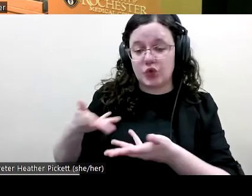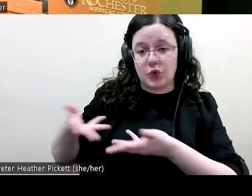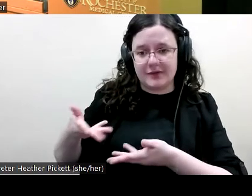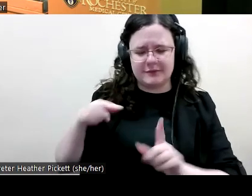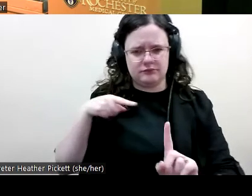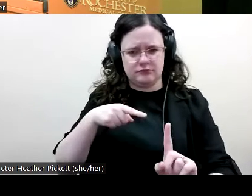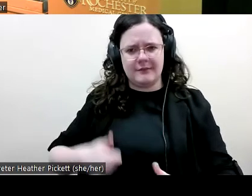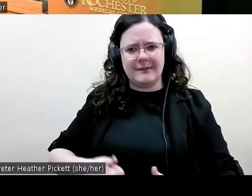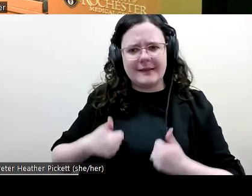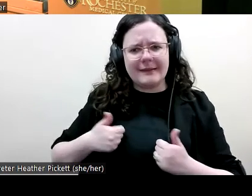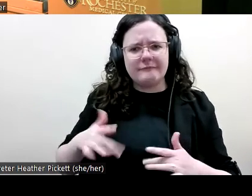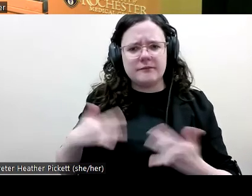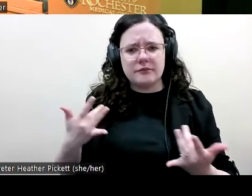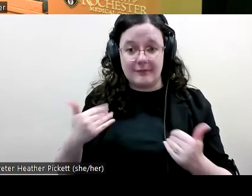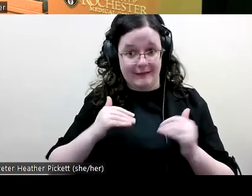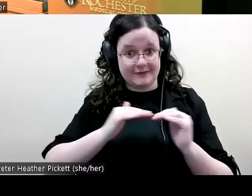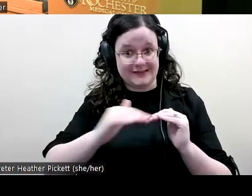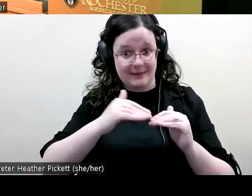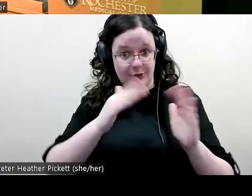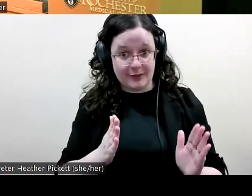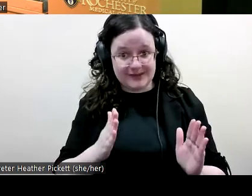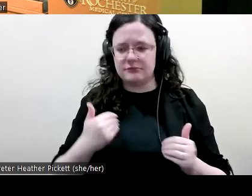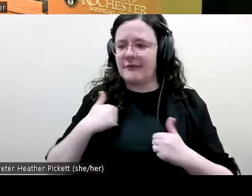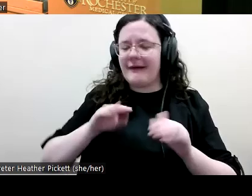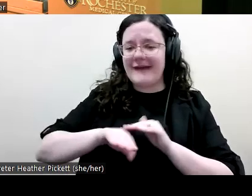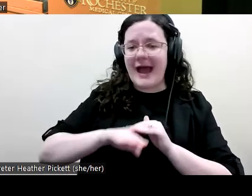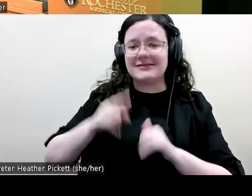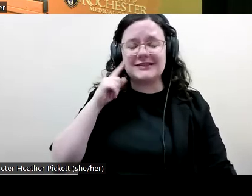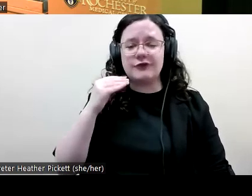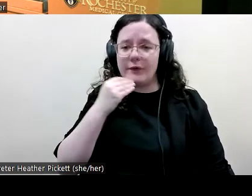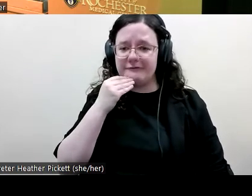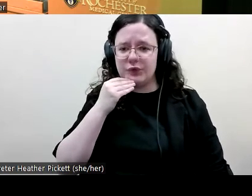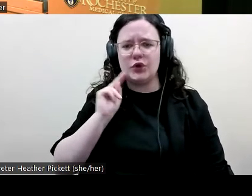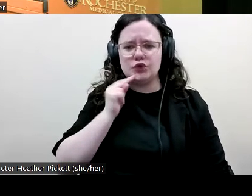housing do they have access to nutritious food we need to look at people holistically because just